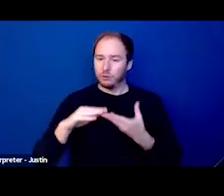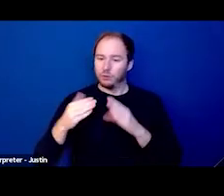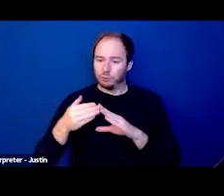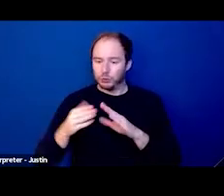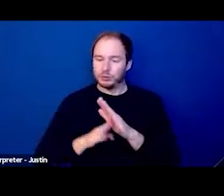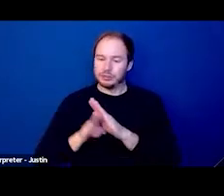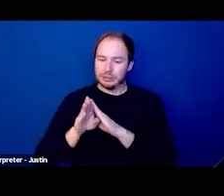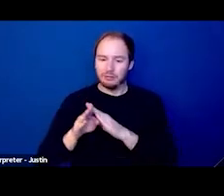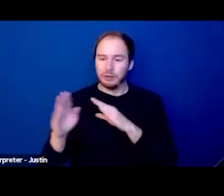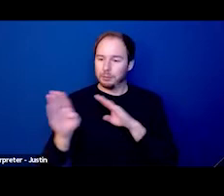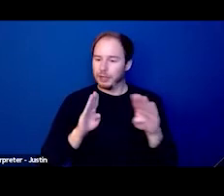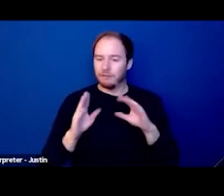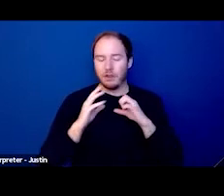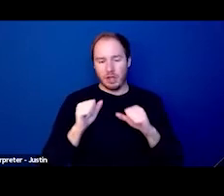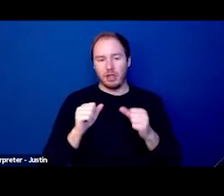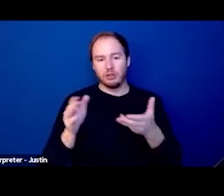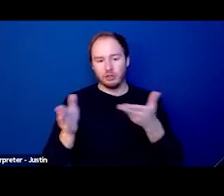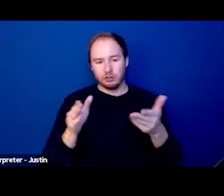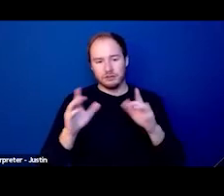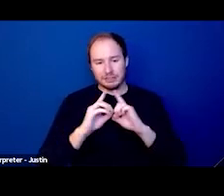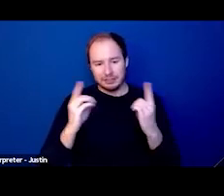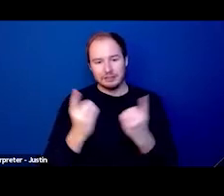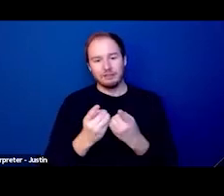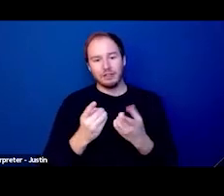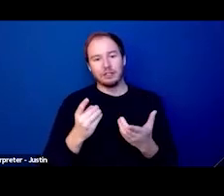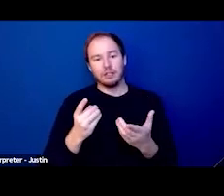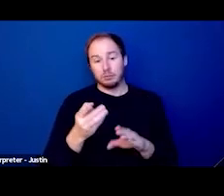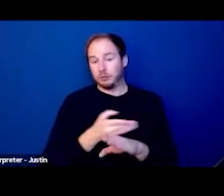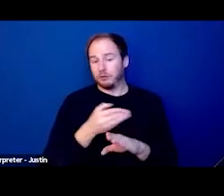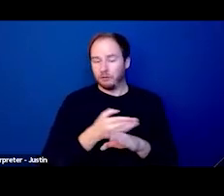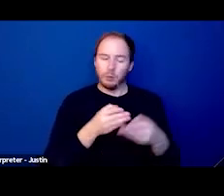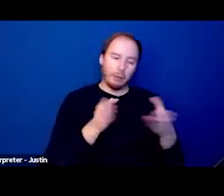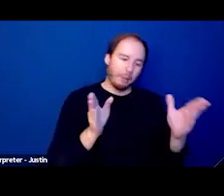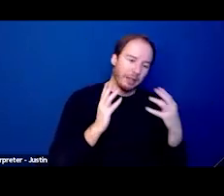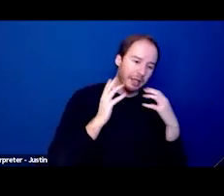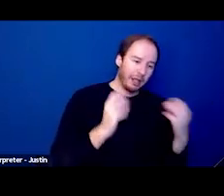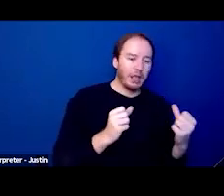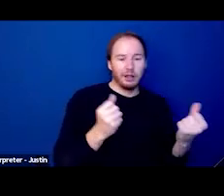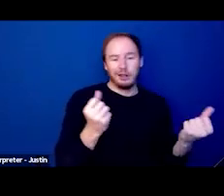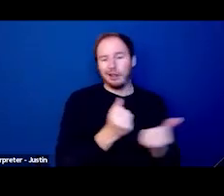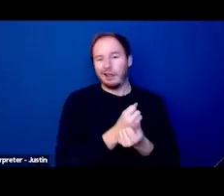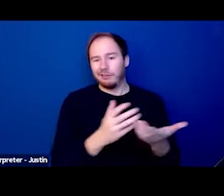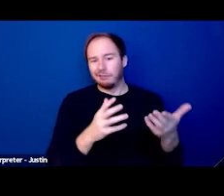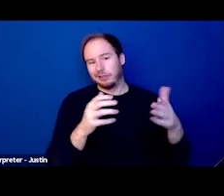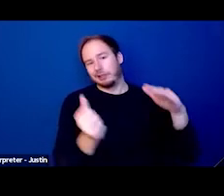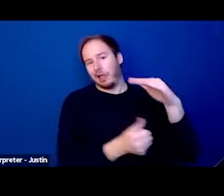a Behavioral Health Services division. So before it was just Public Health, and you know, everything was under that umbrella.